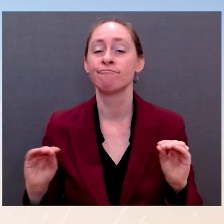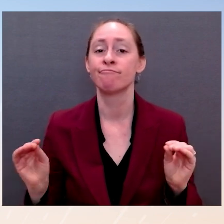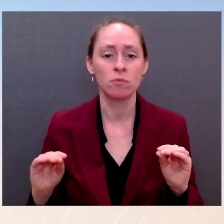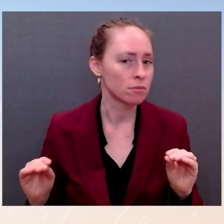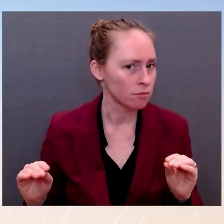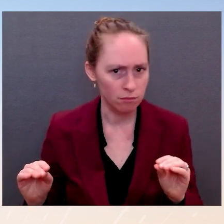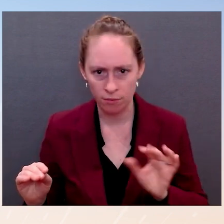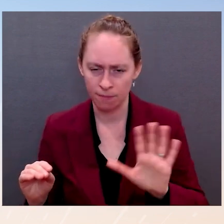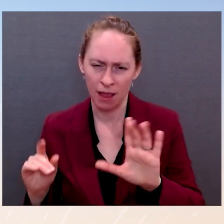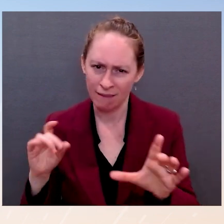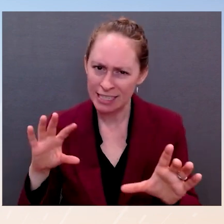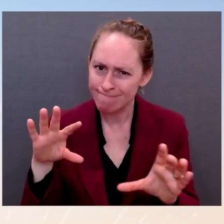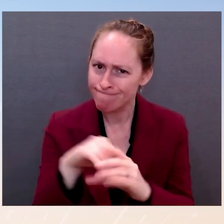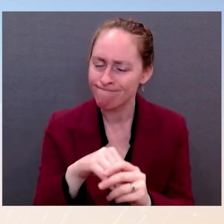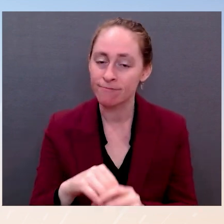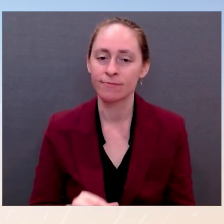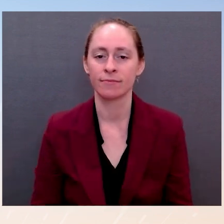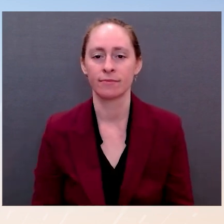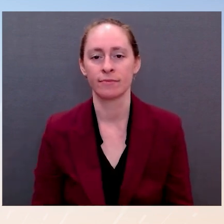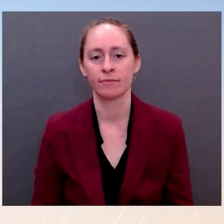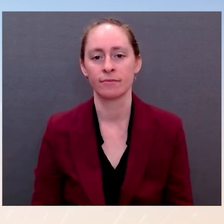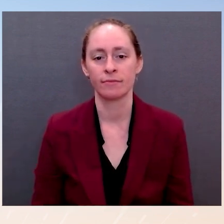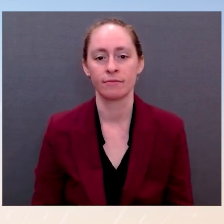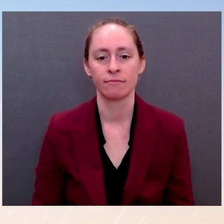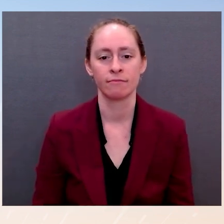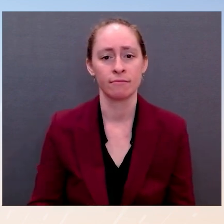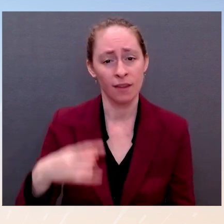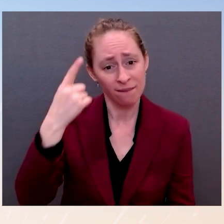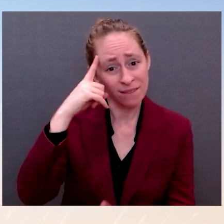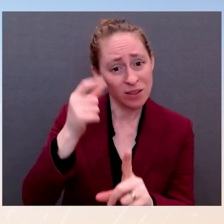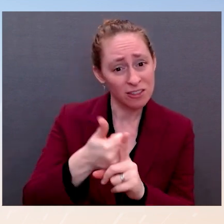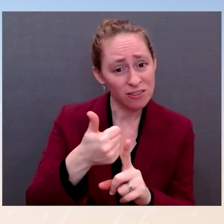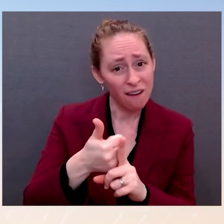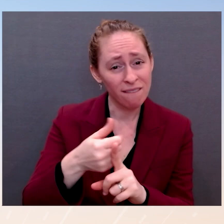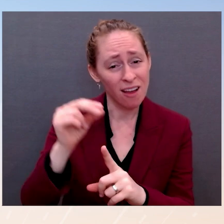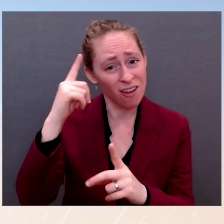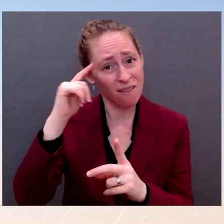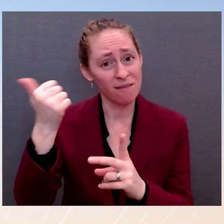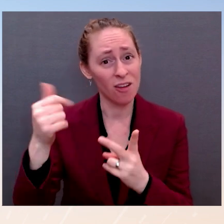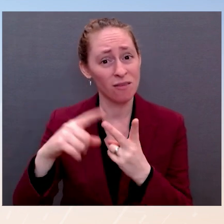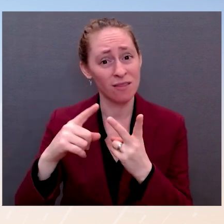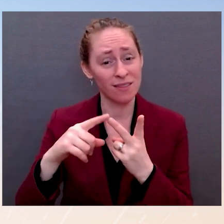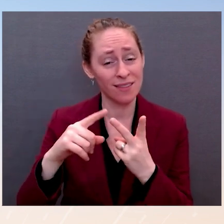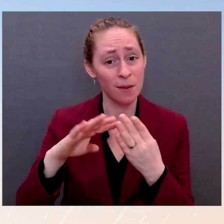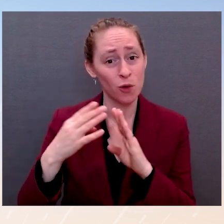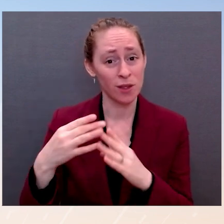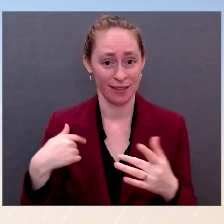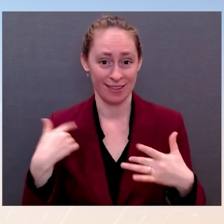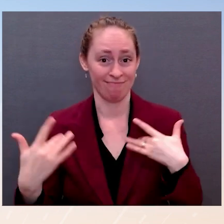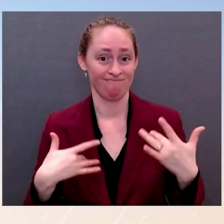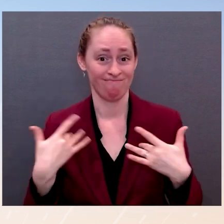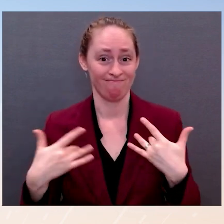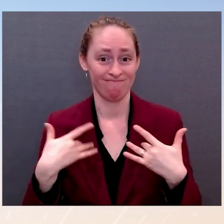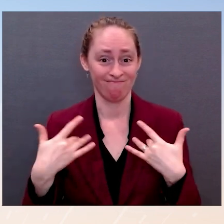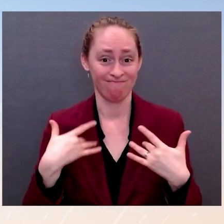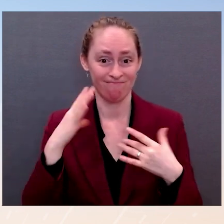particularly when it comes to your health, when it comes to our health and our wellness journey. And so I'm excited to be on this journey